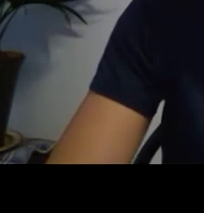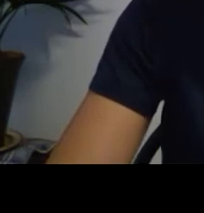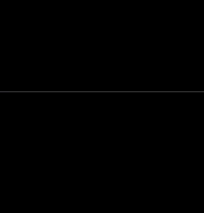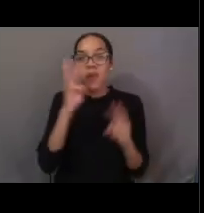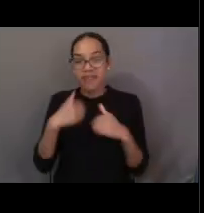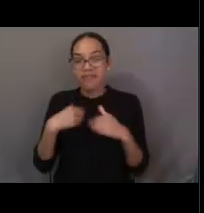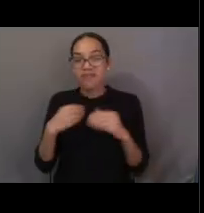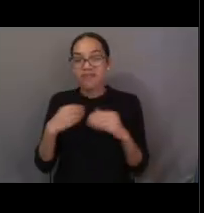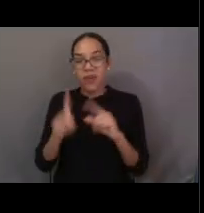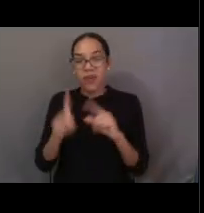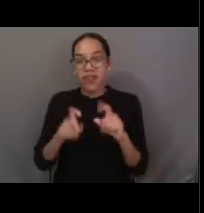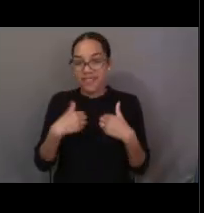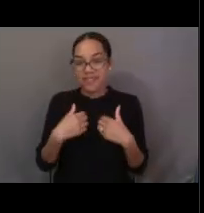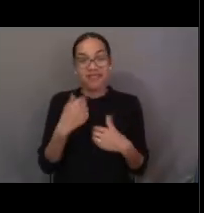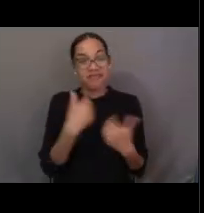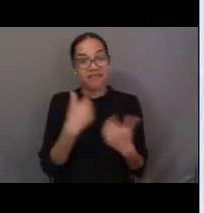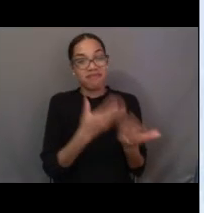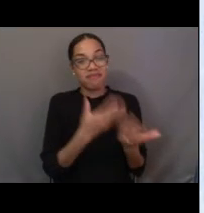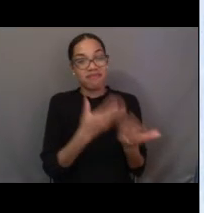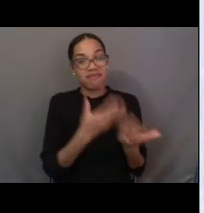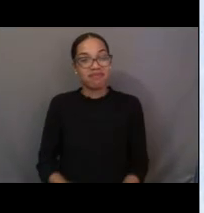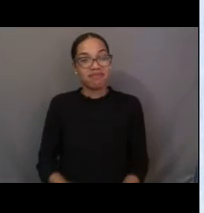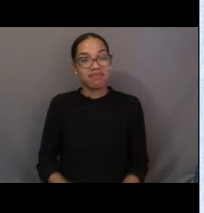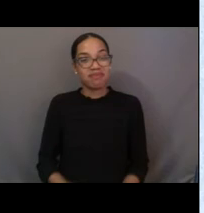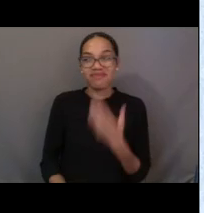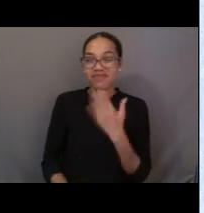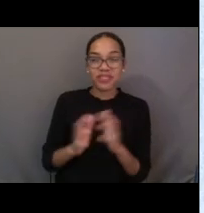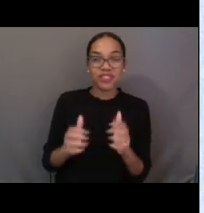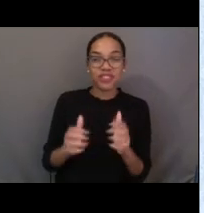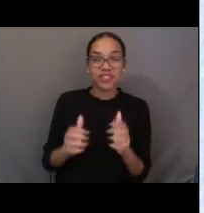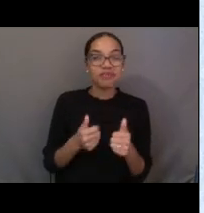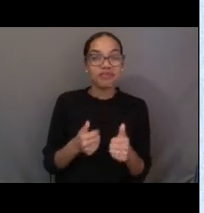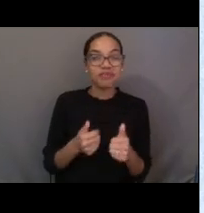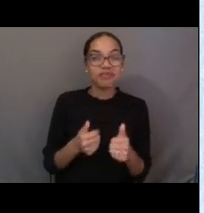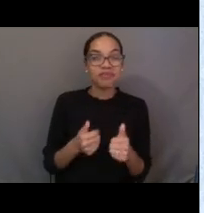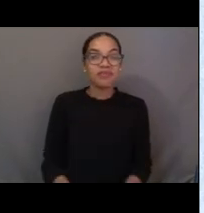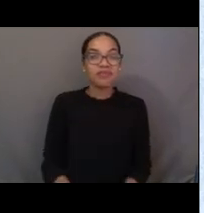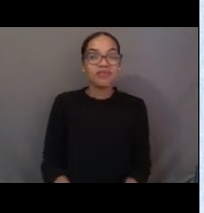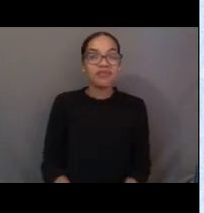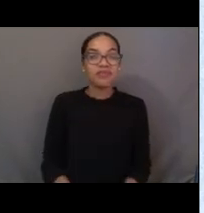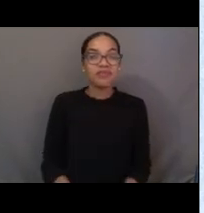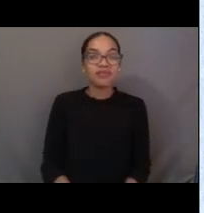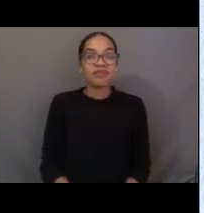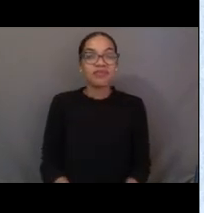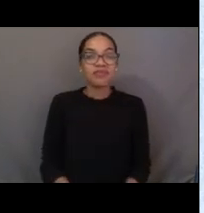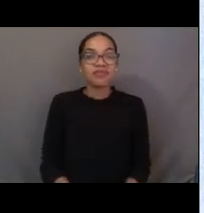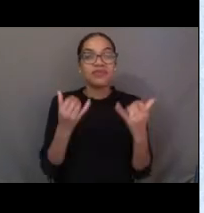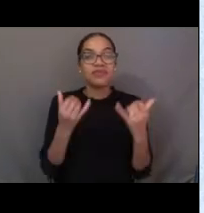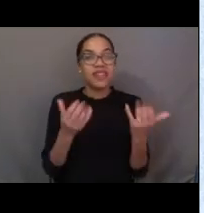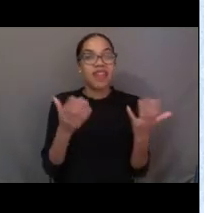Back to you, Harriet. All right, thanks Grace. So moving on. Now we know where our oysters live,